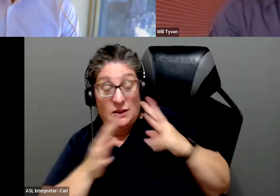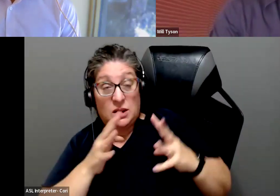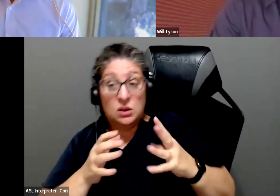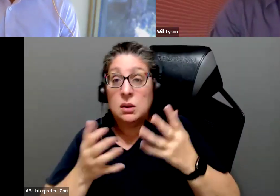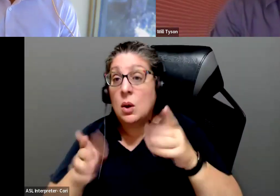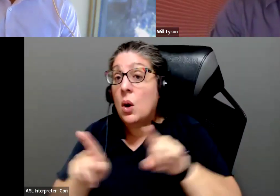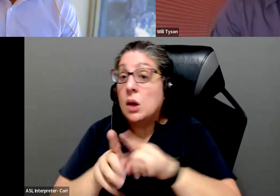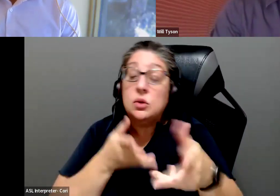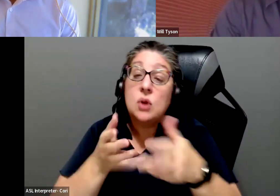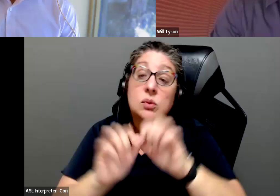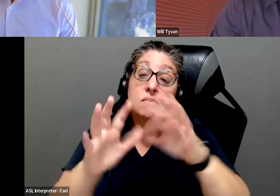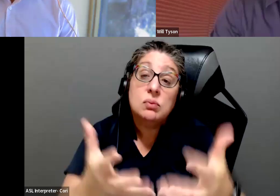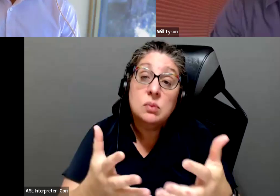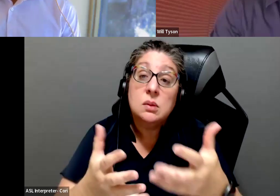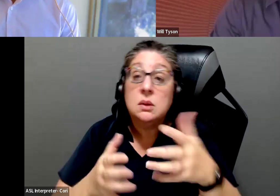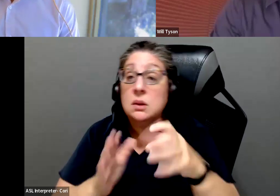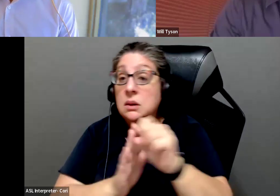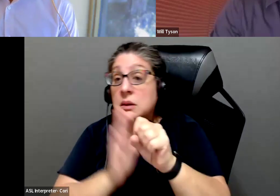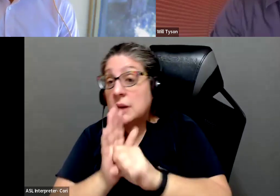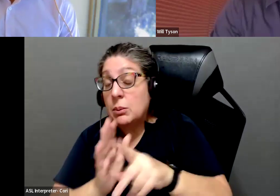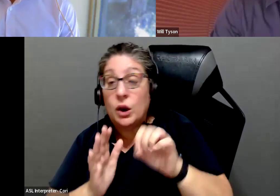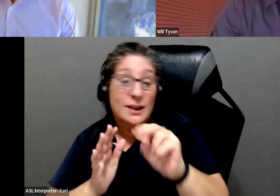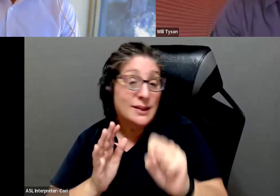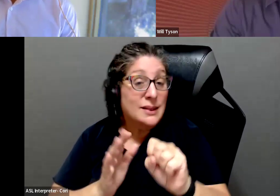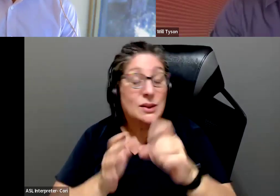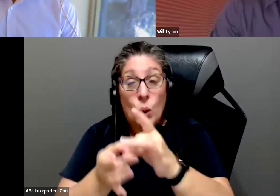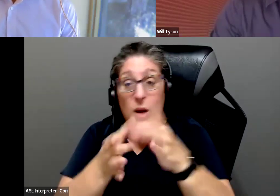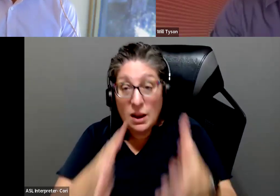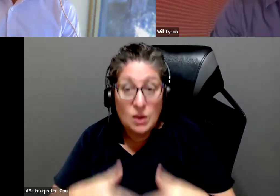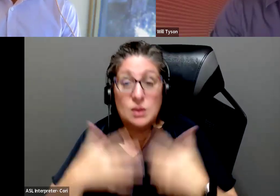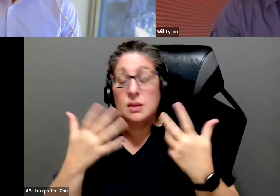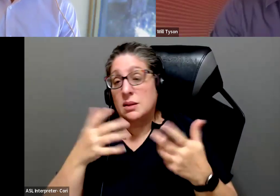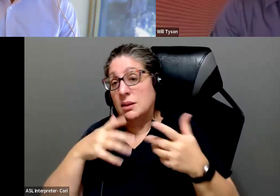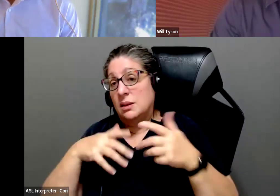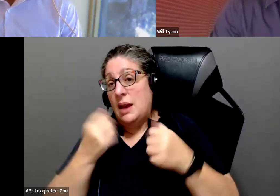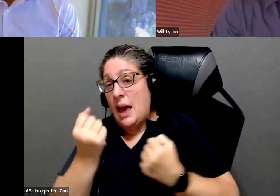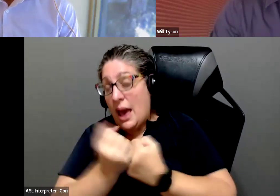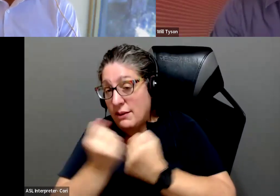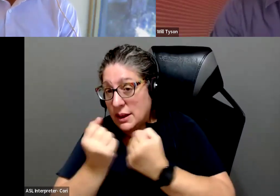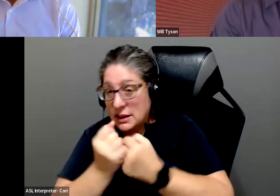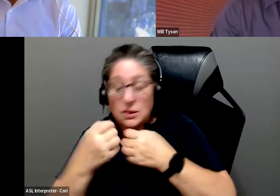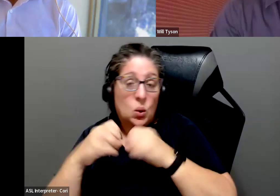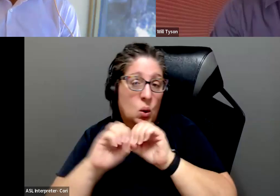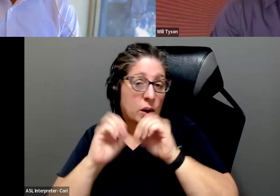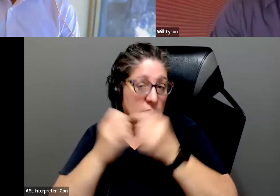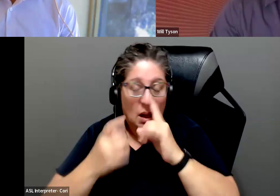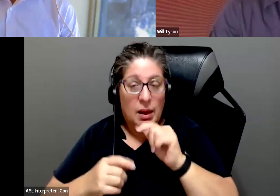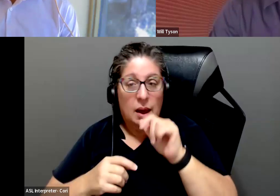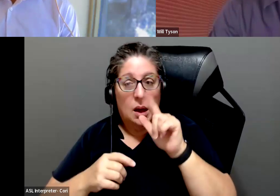Let's also talk to state coordinators let's talk to advocacy organizations like alumina.